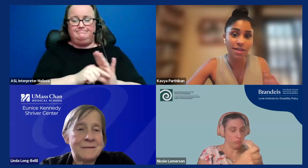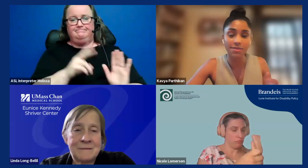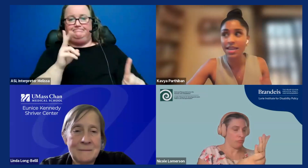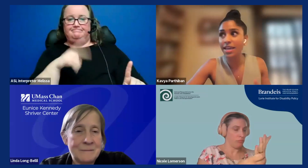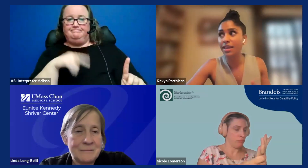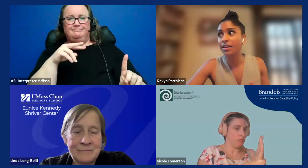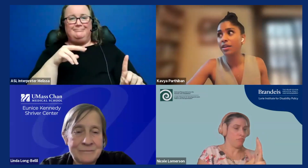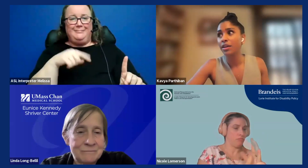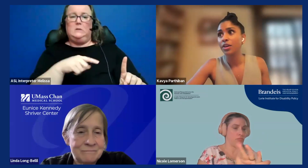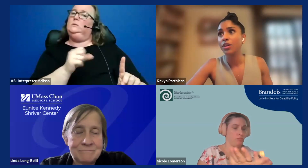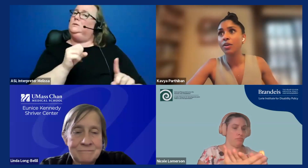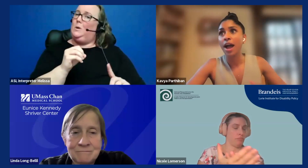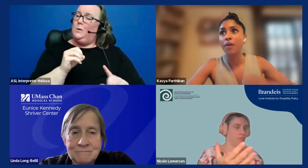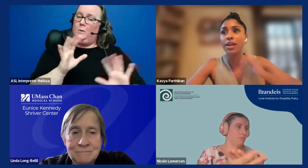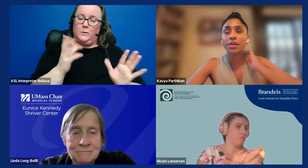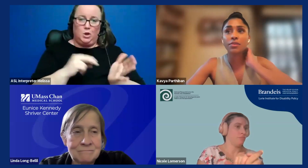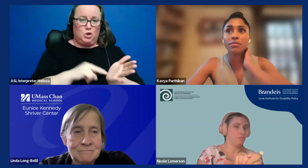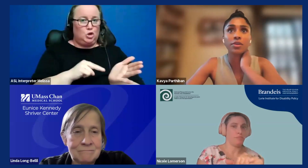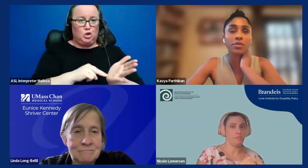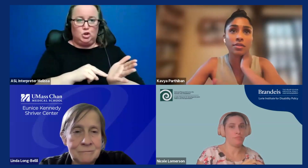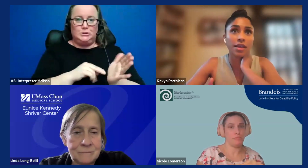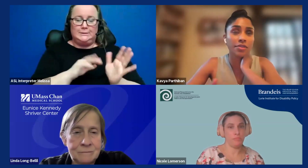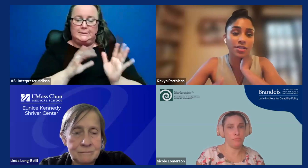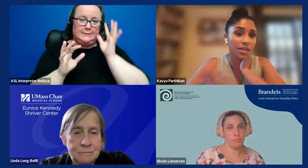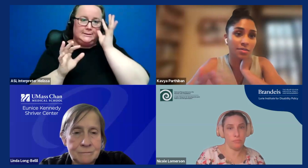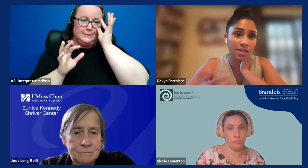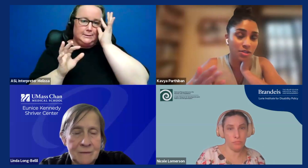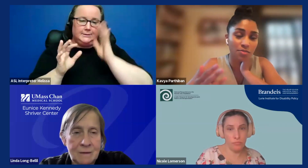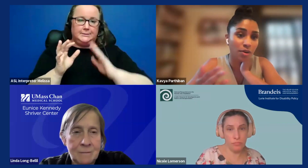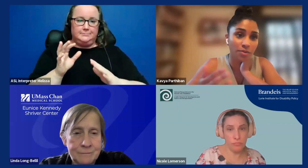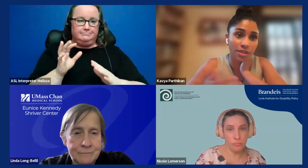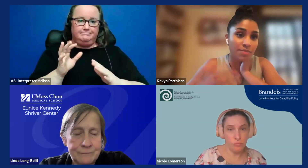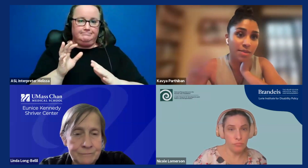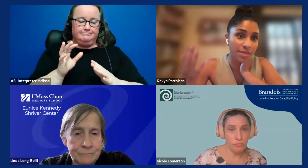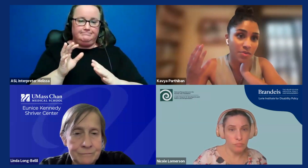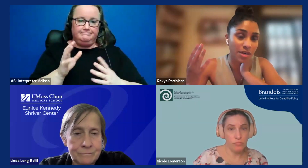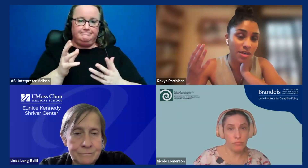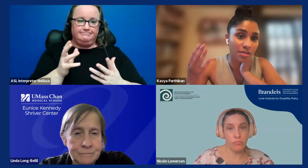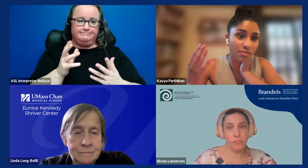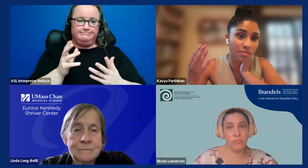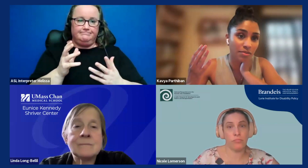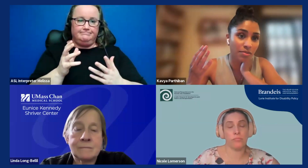you know, how can I, you know, there's going to be a certain point where this baby is going to you know,